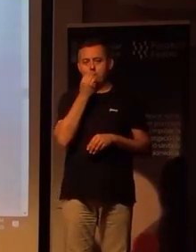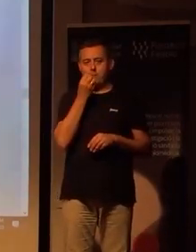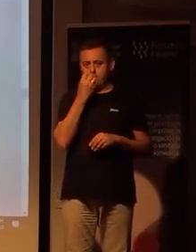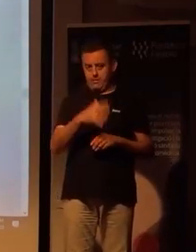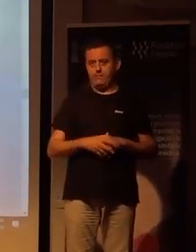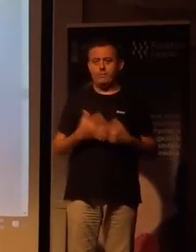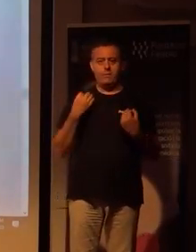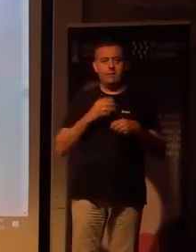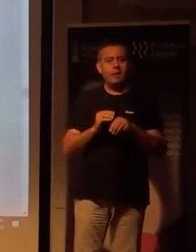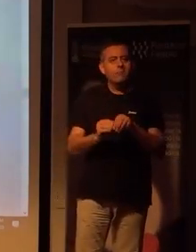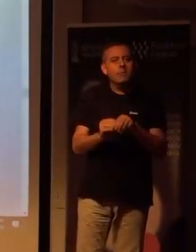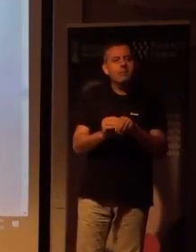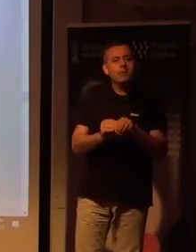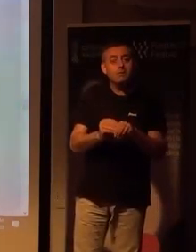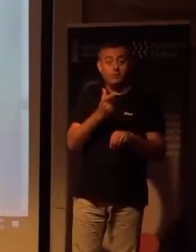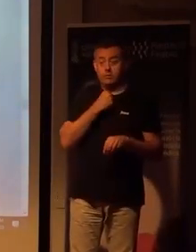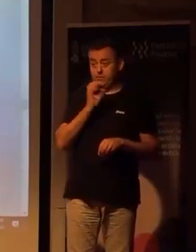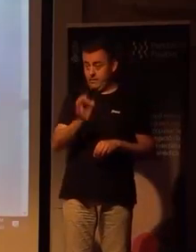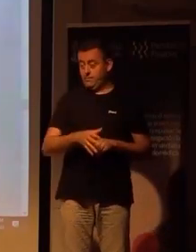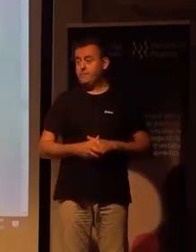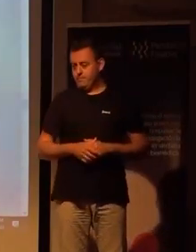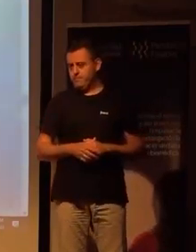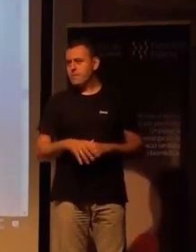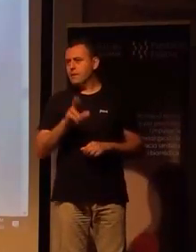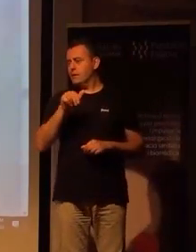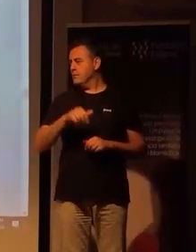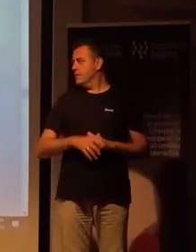We are going to Todmorden because